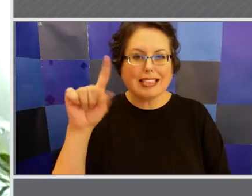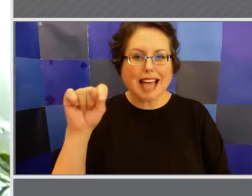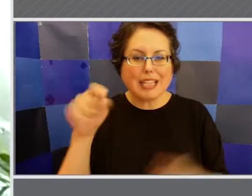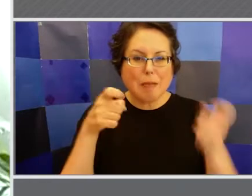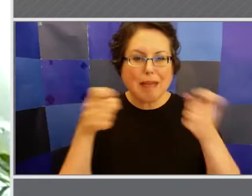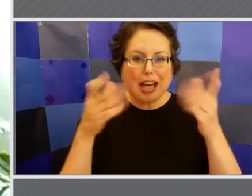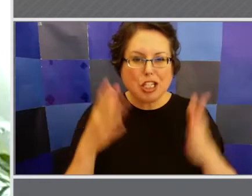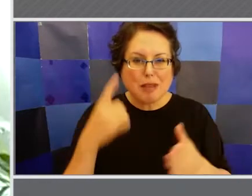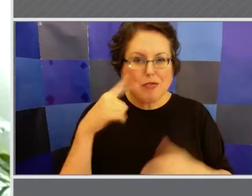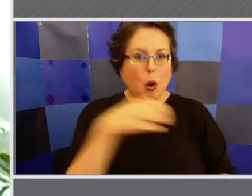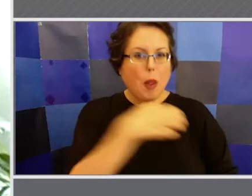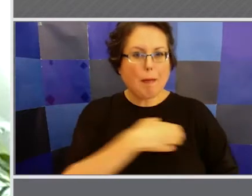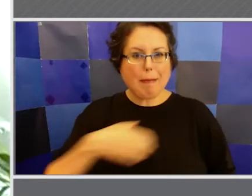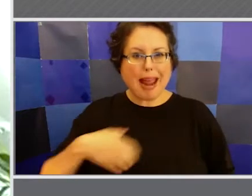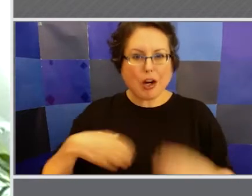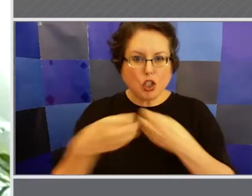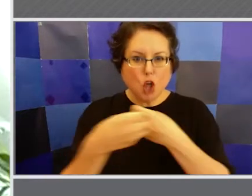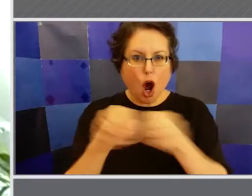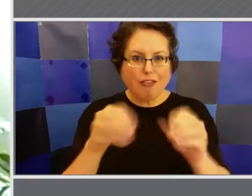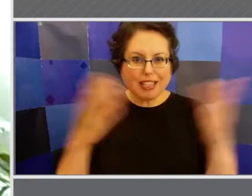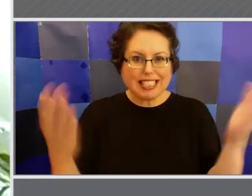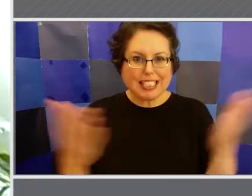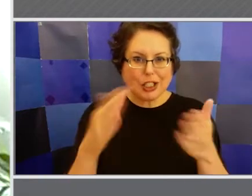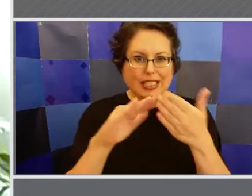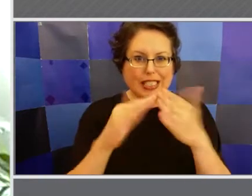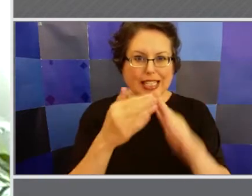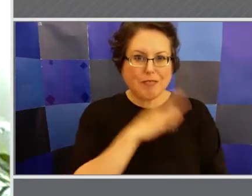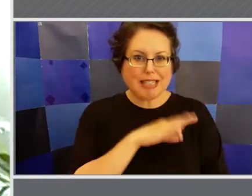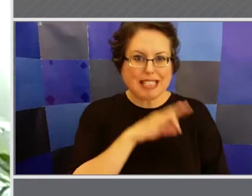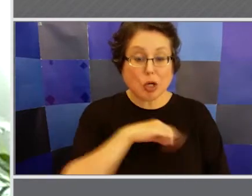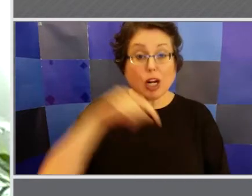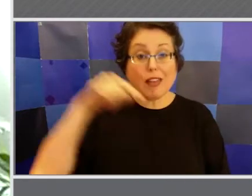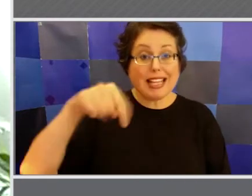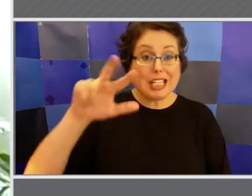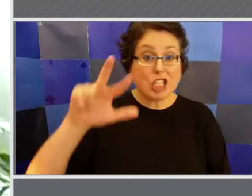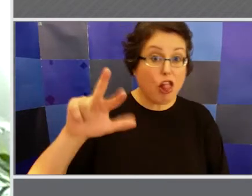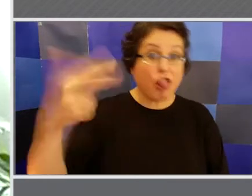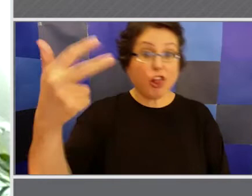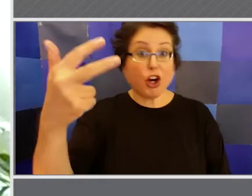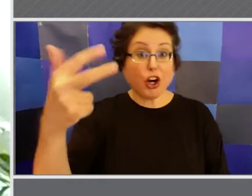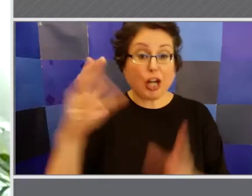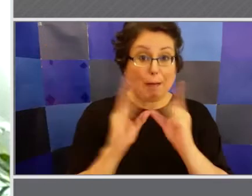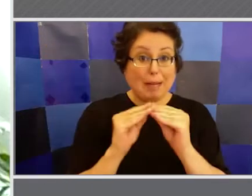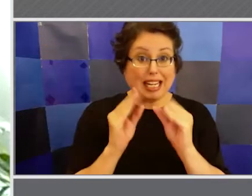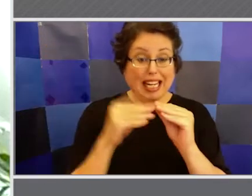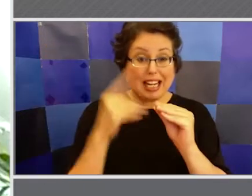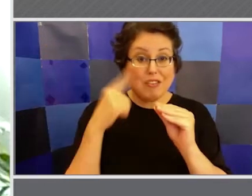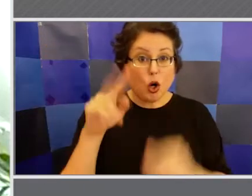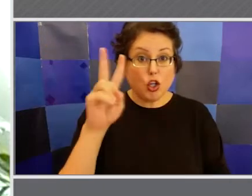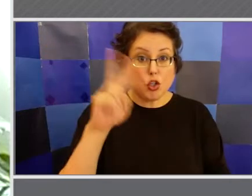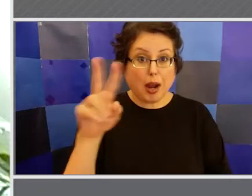The city of Pittsburgh, you're attending a third of three meetings for the 2022 capital